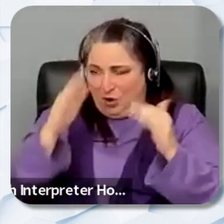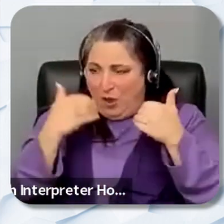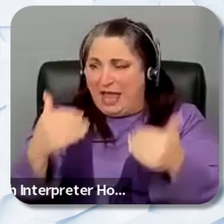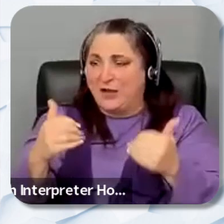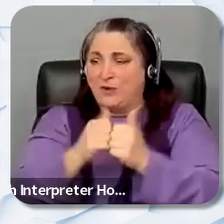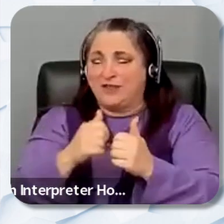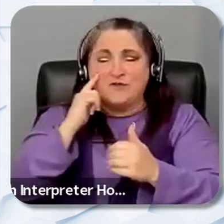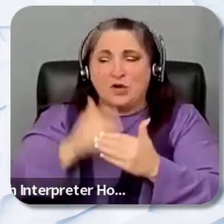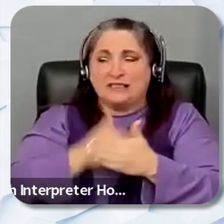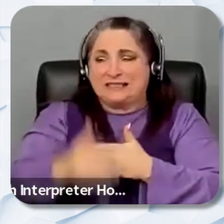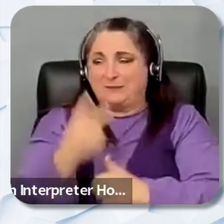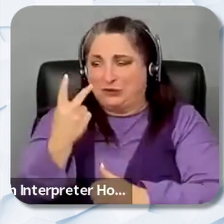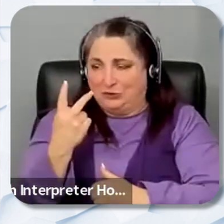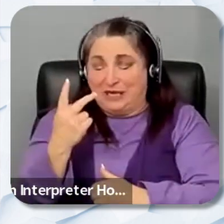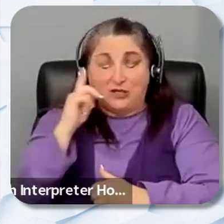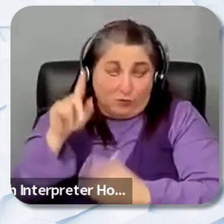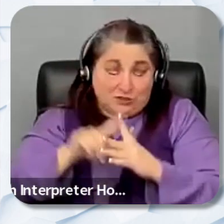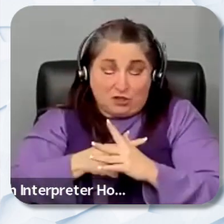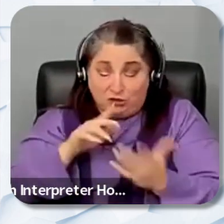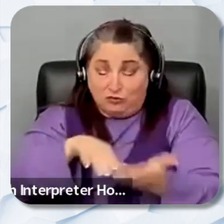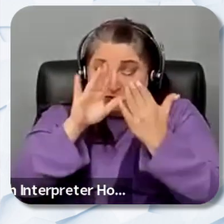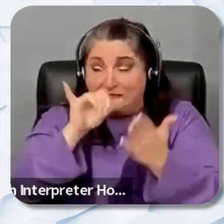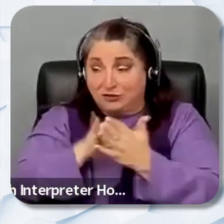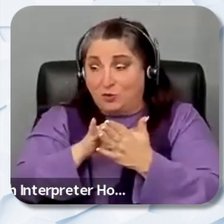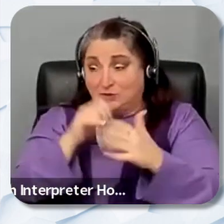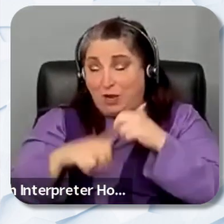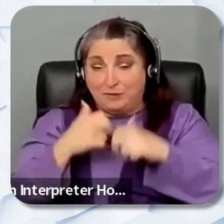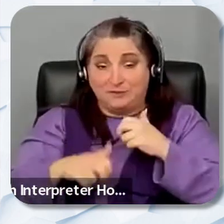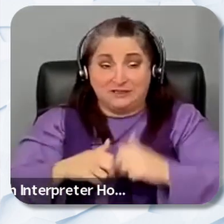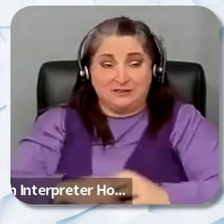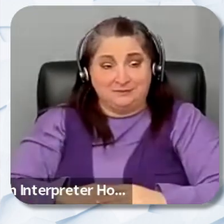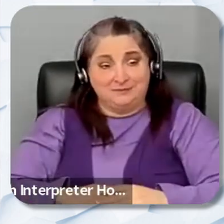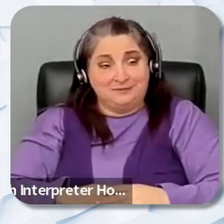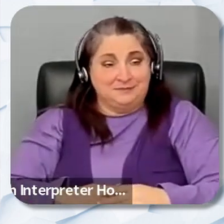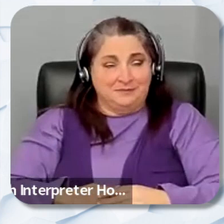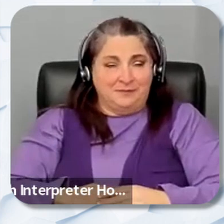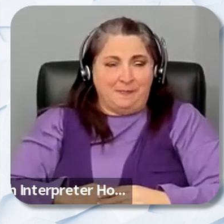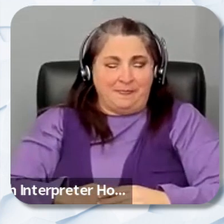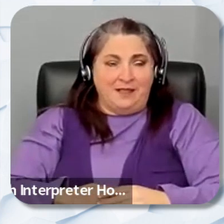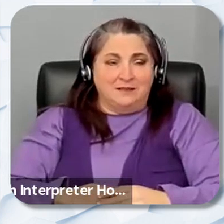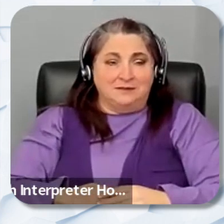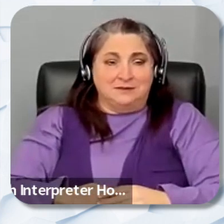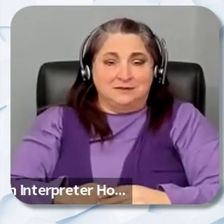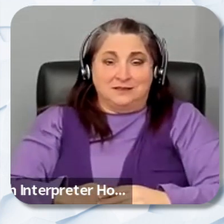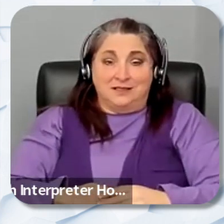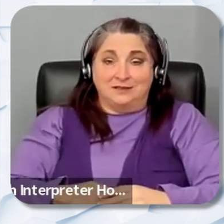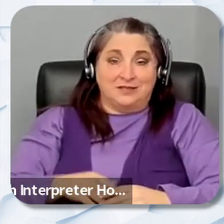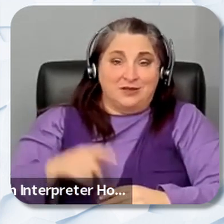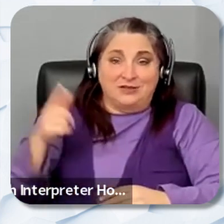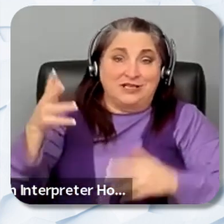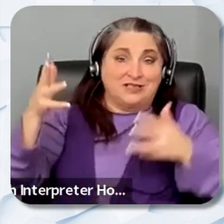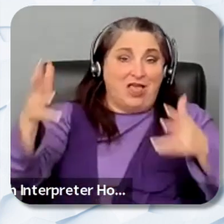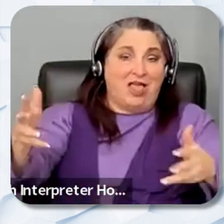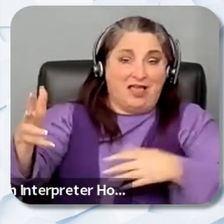those problems. All right. So we're not gonna leave you hanging out there. I'm not expecting